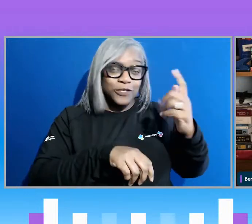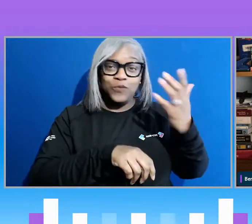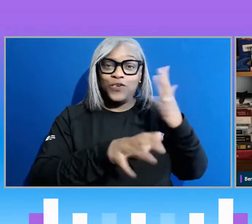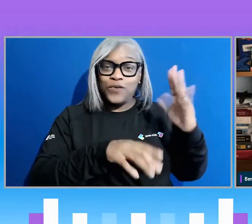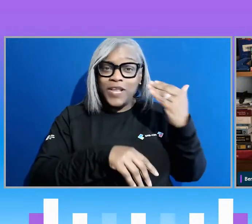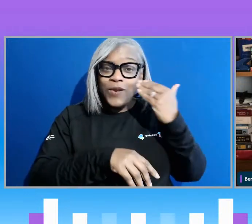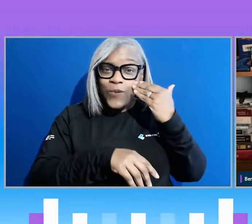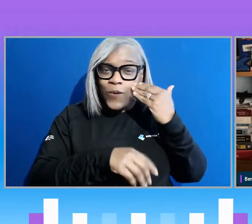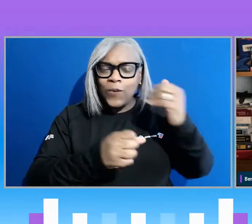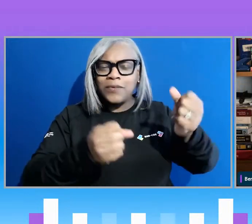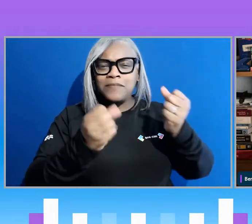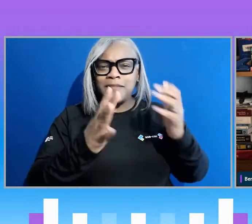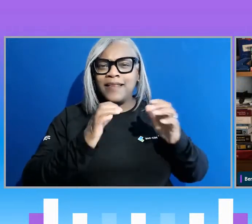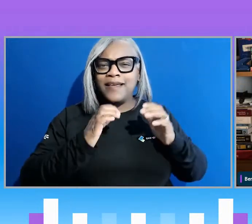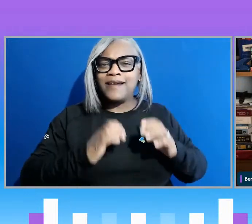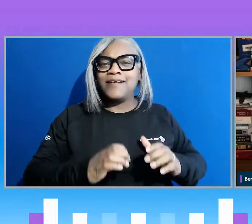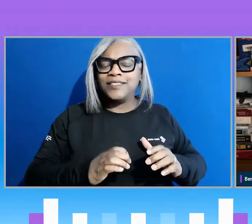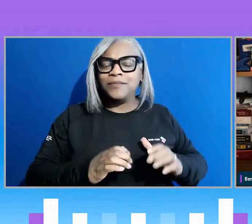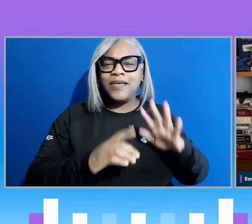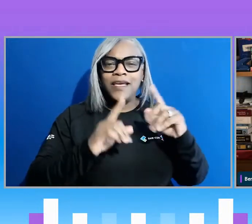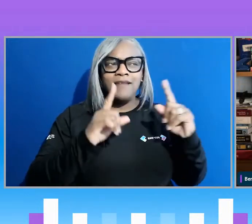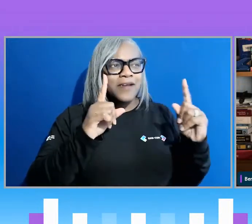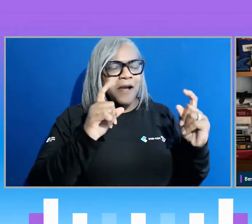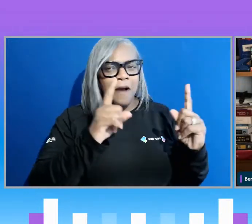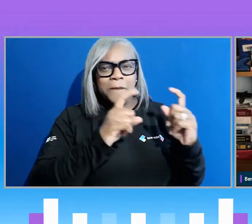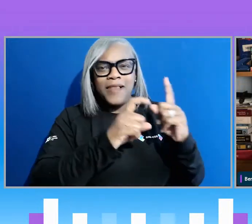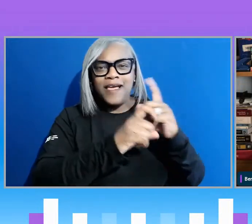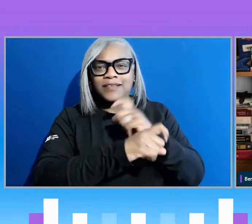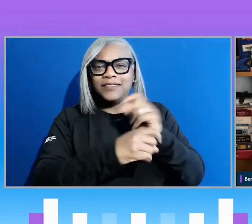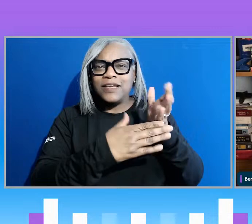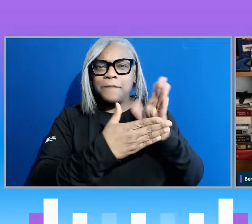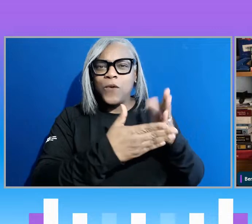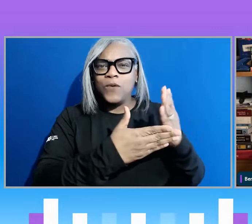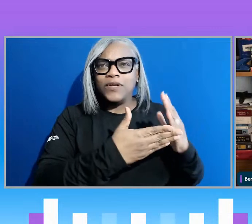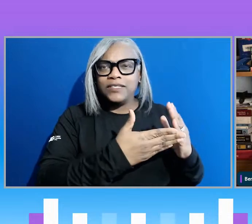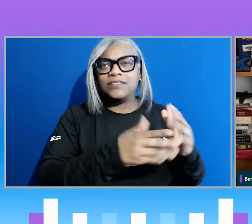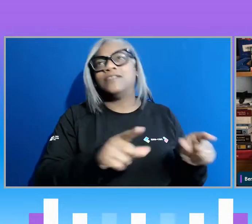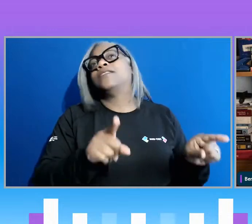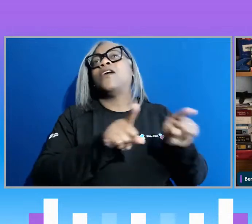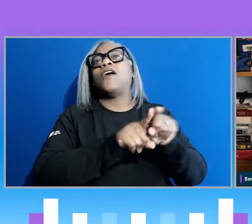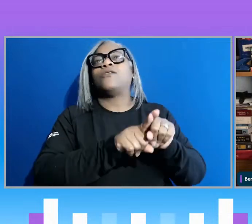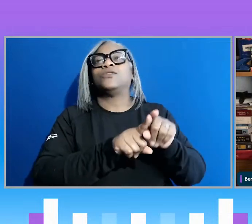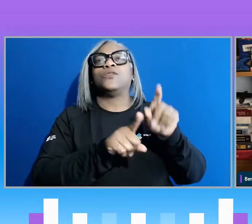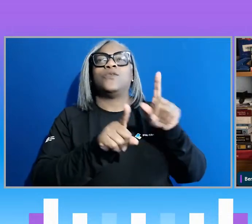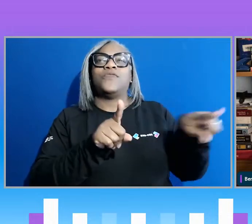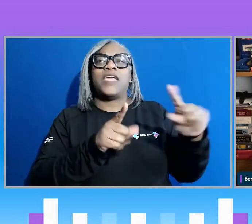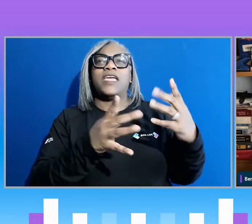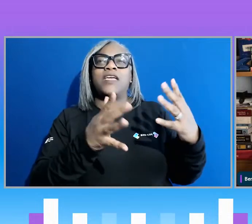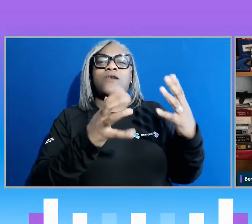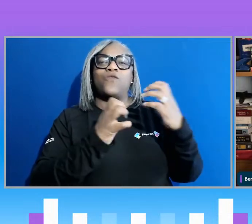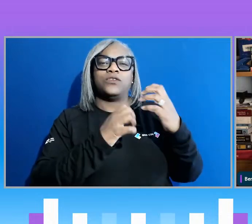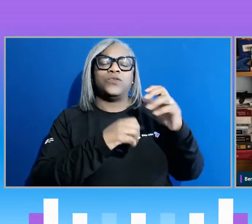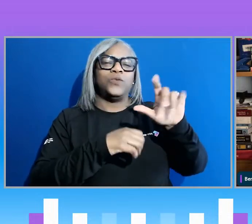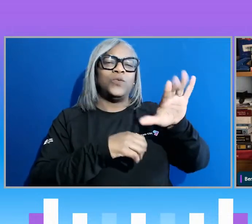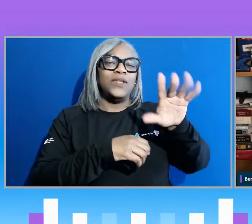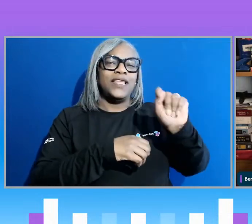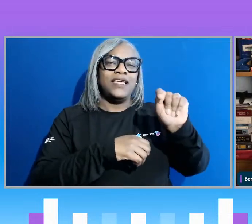have, you know, quite complex components, and they want to be